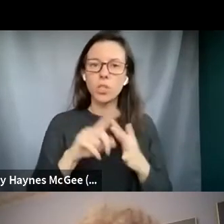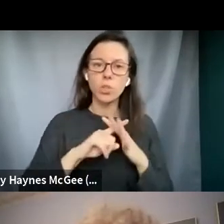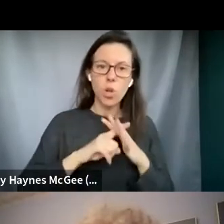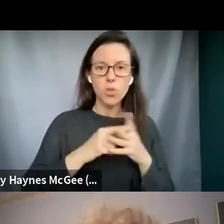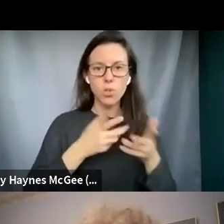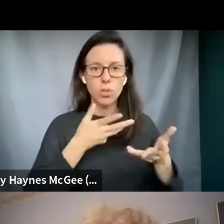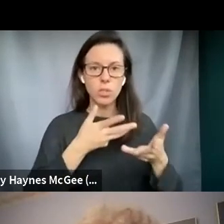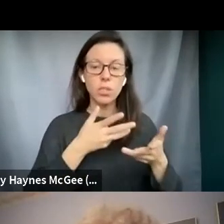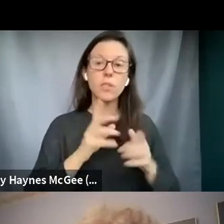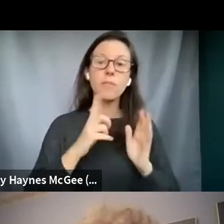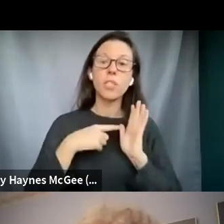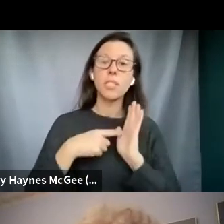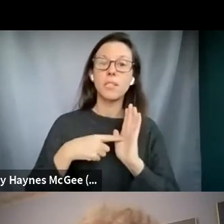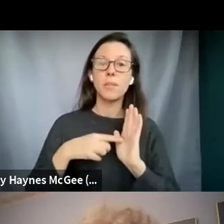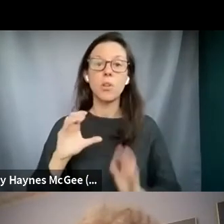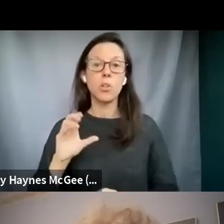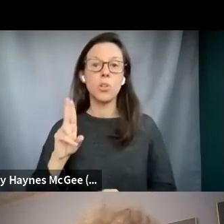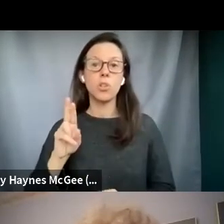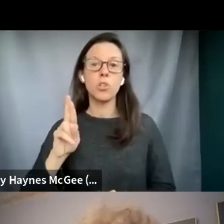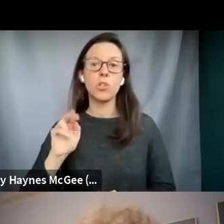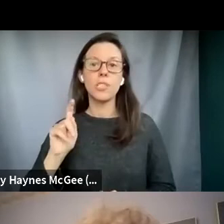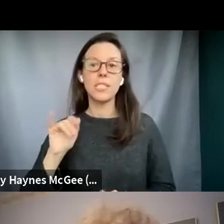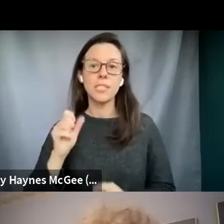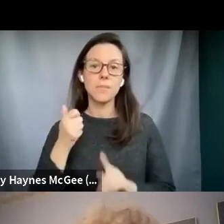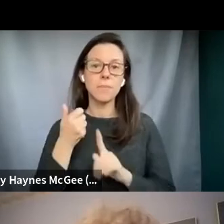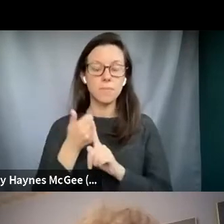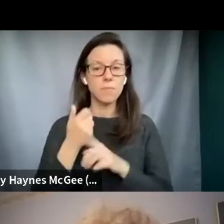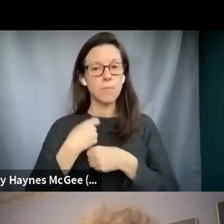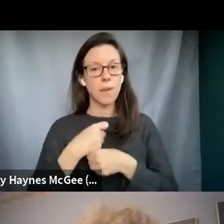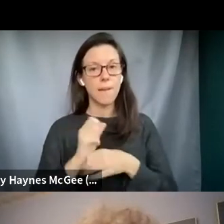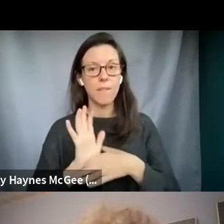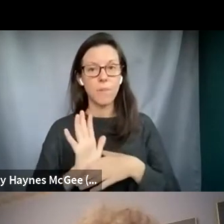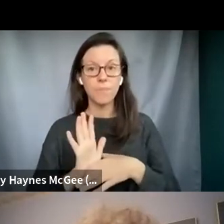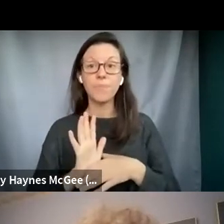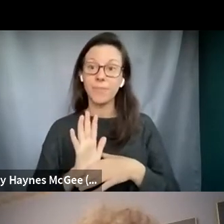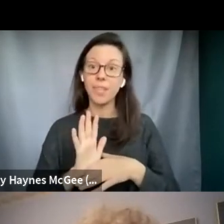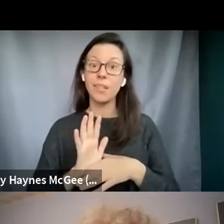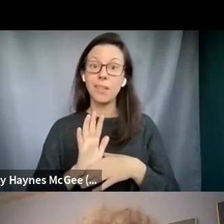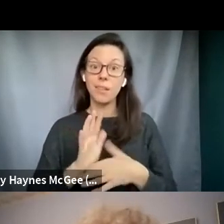So say, for example, with Curtis, he's a filmmaker, filmmakers get paid, as they deserve to, for